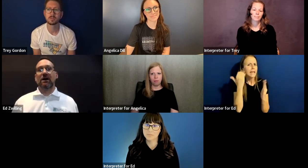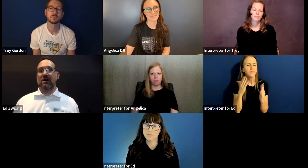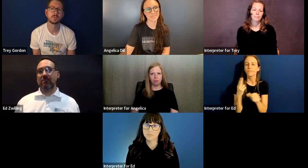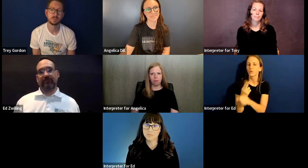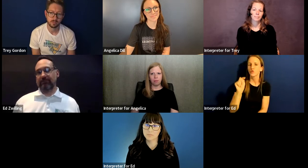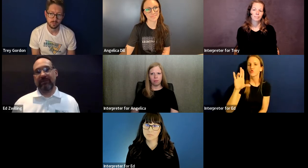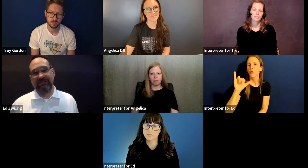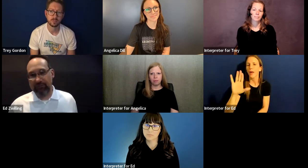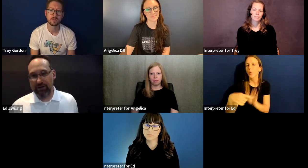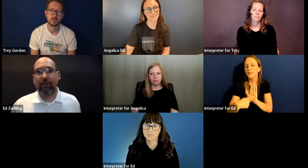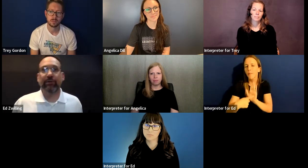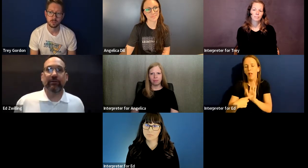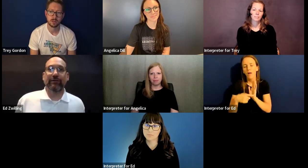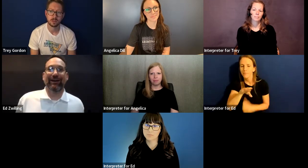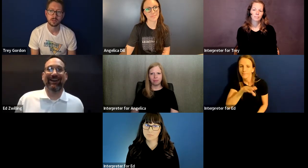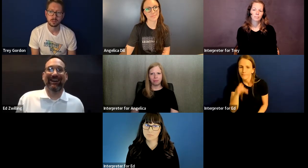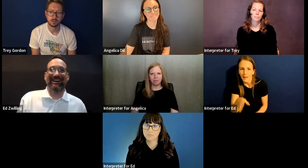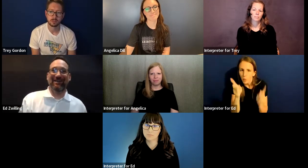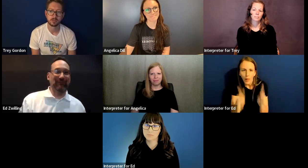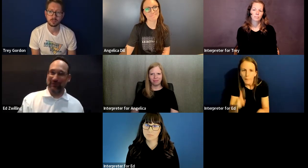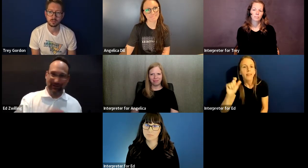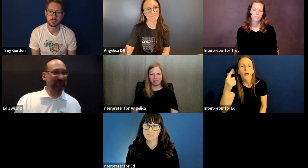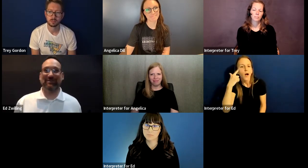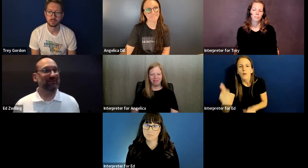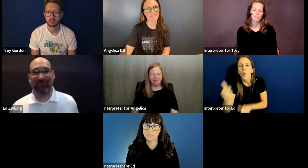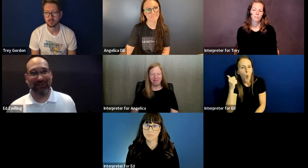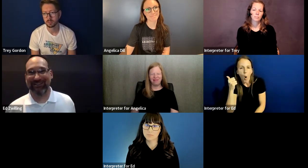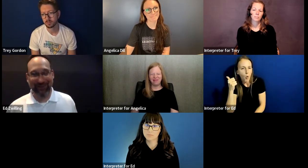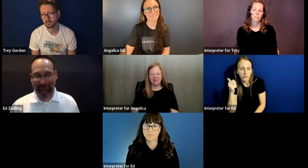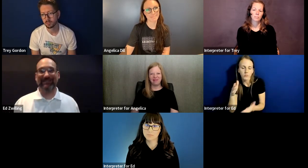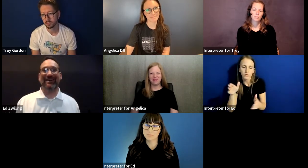um that's never going to happen with an administrative complaint no that's not